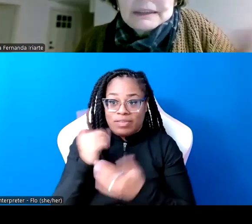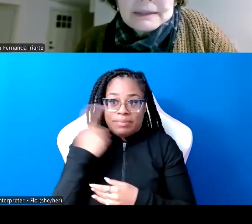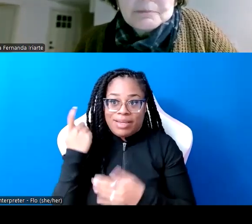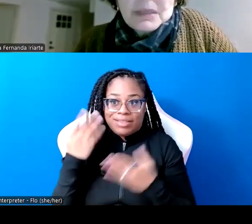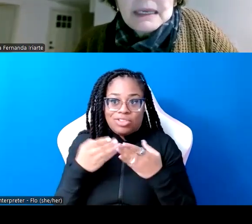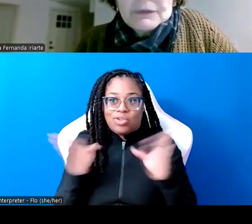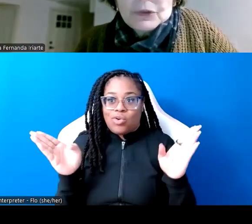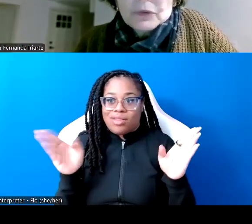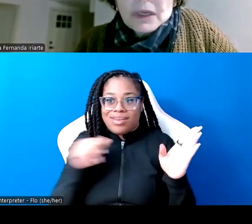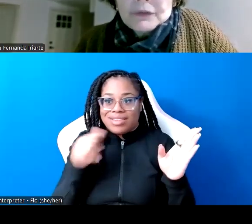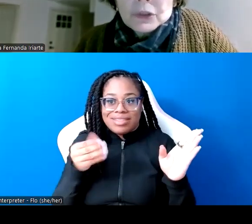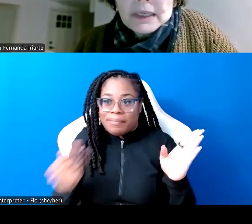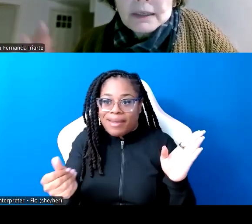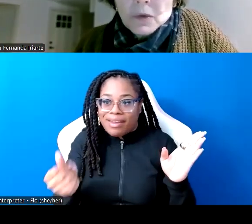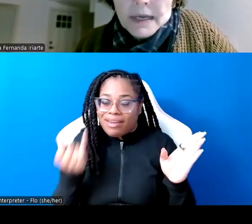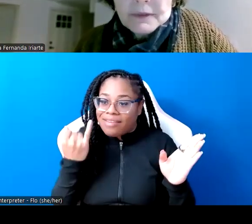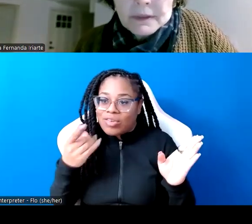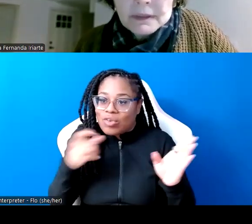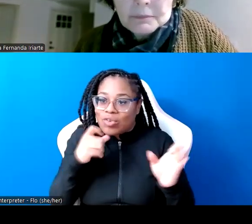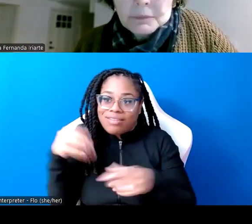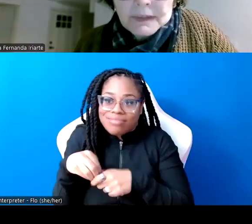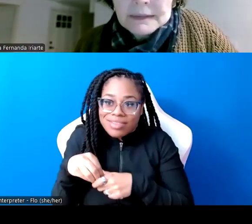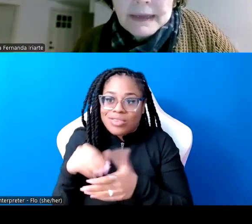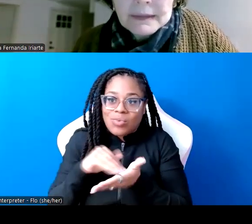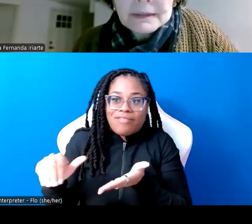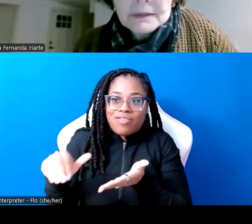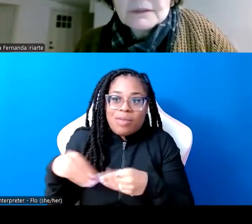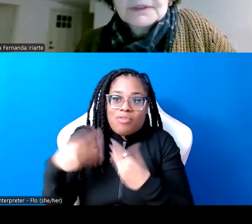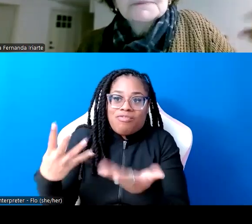it doesn't pay if you don't if you're not on a waiver that provides that kind of service.